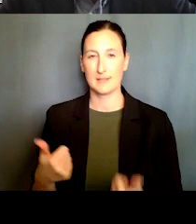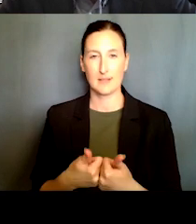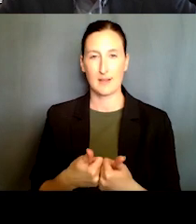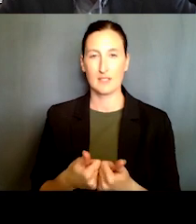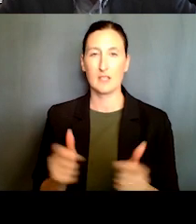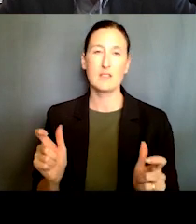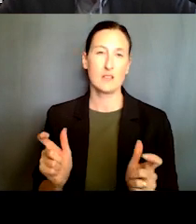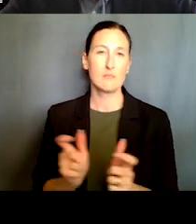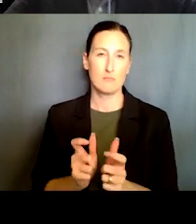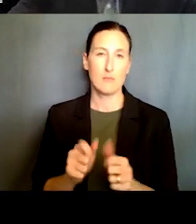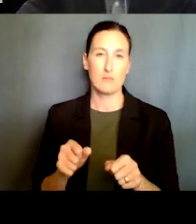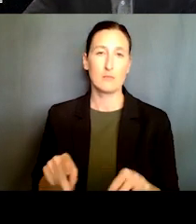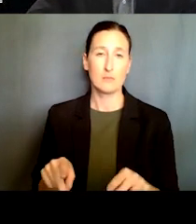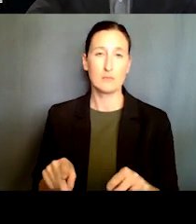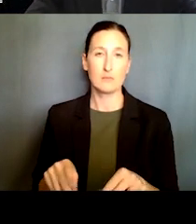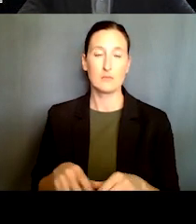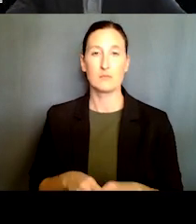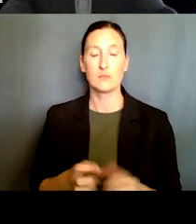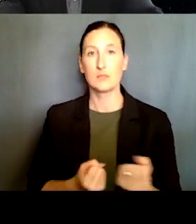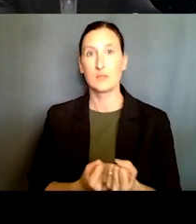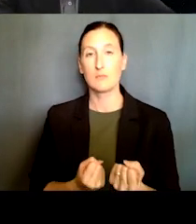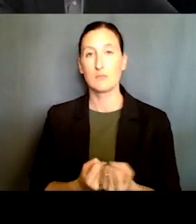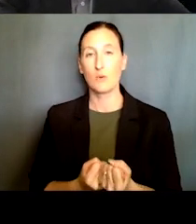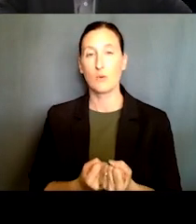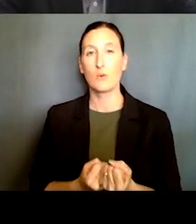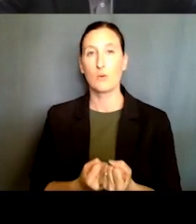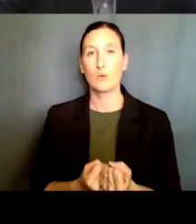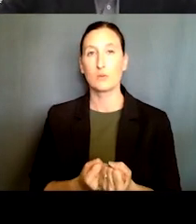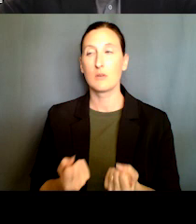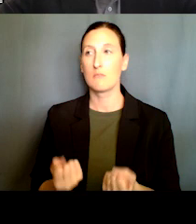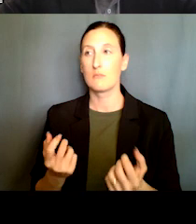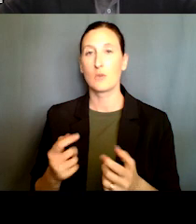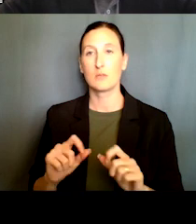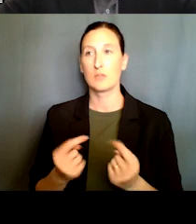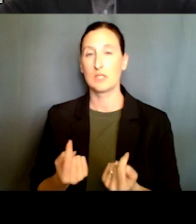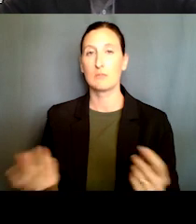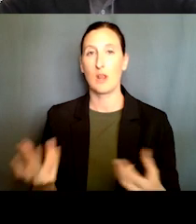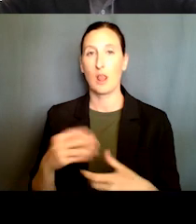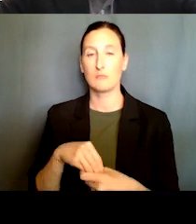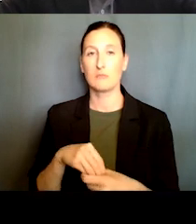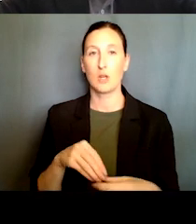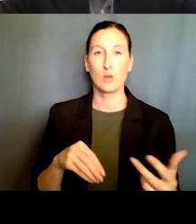This is a smaller opportunity which supports interdisciplinary teams of three or more investigators to explore